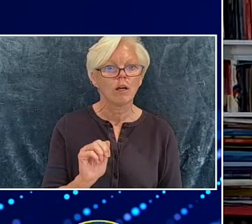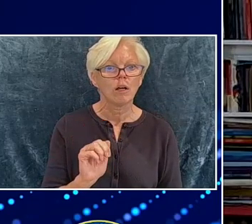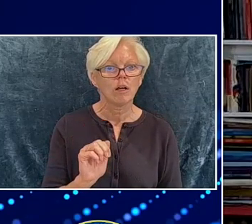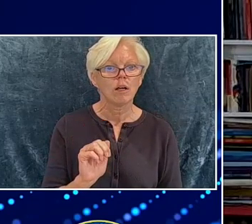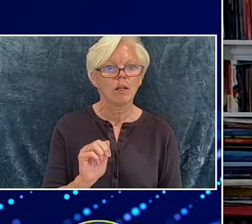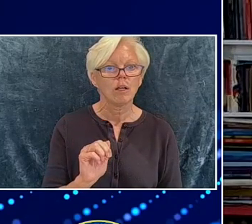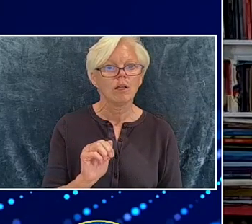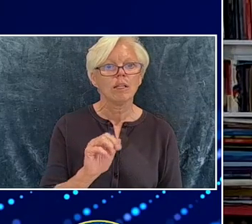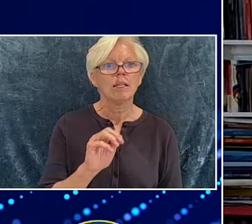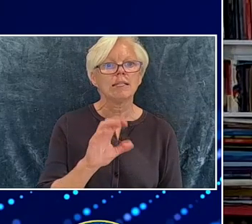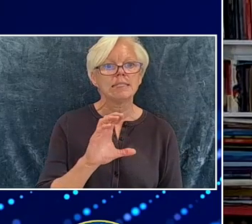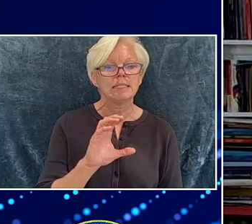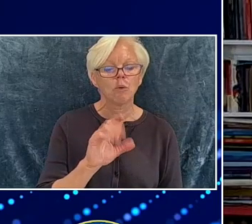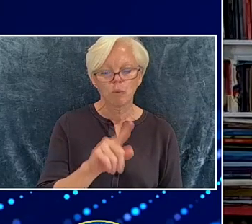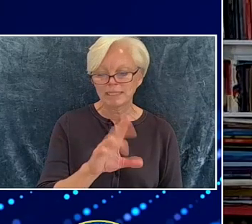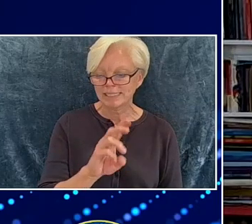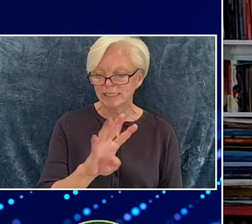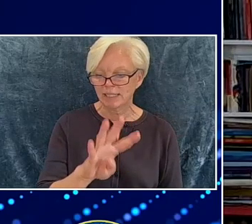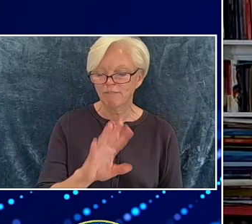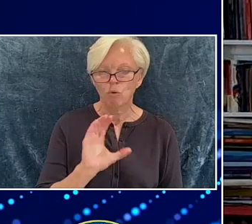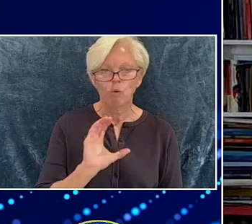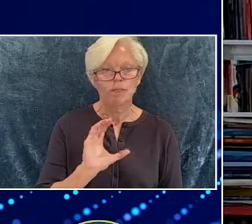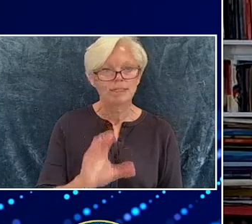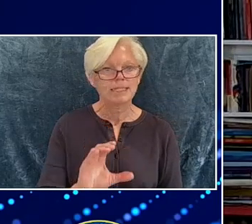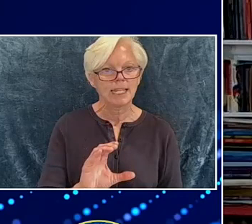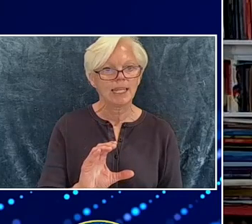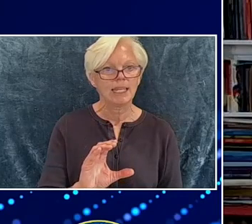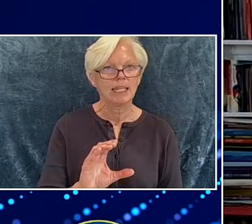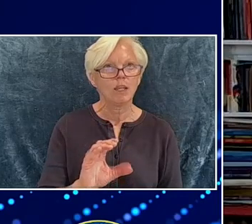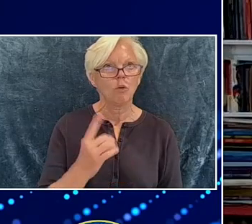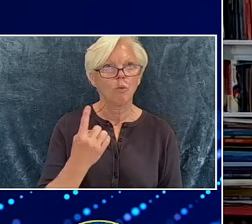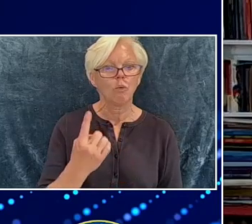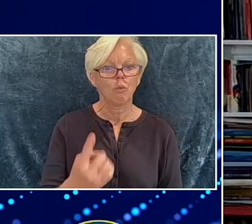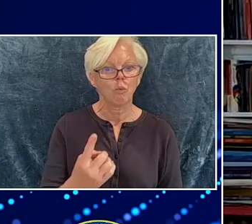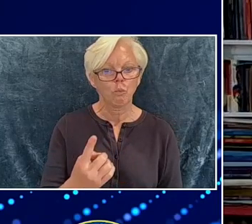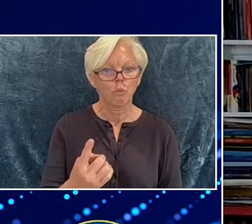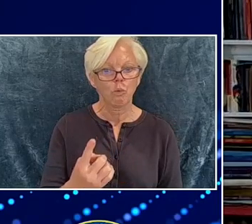(c)(1) romanette 1A.